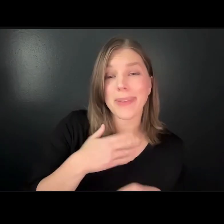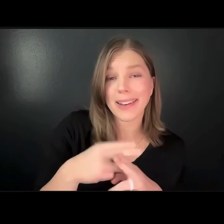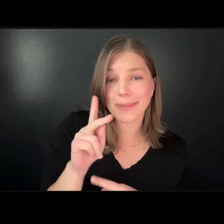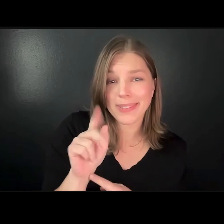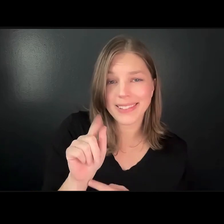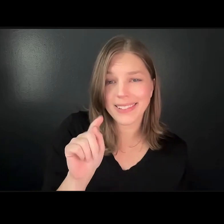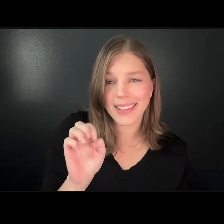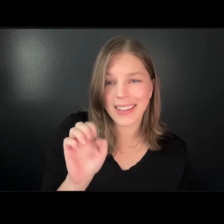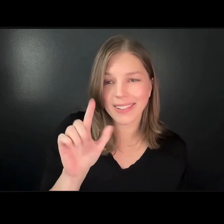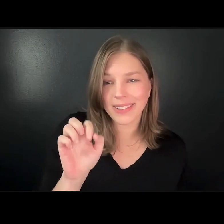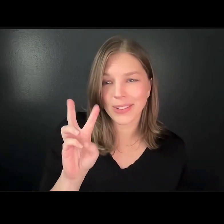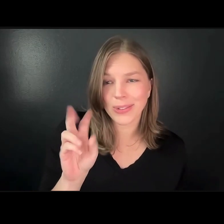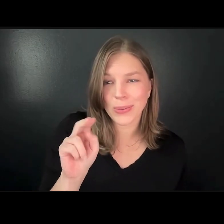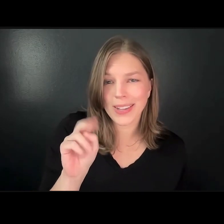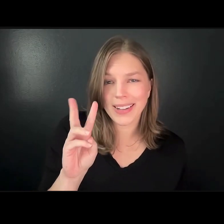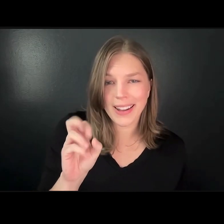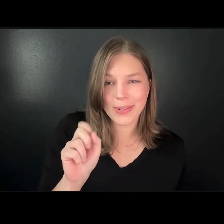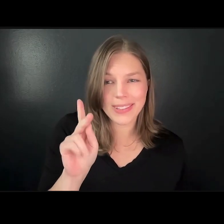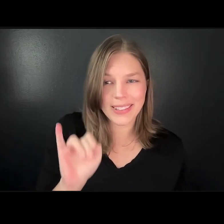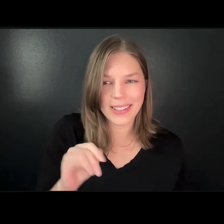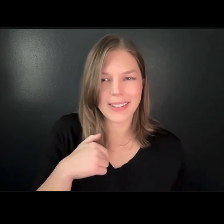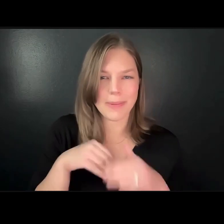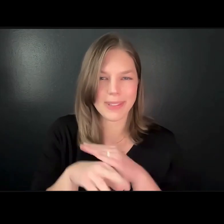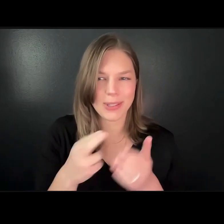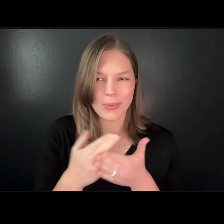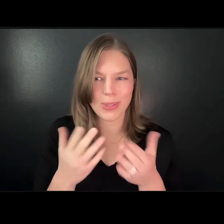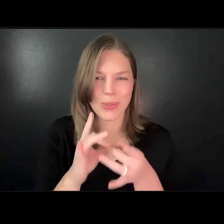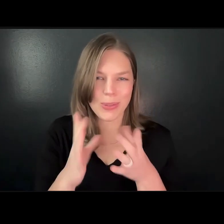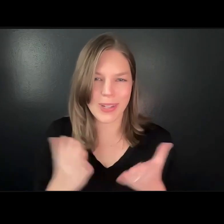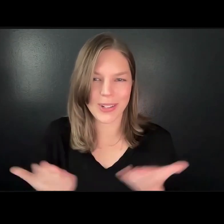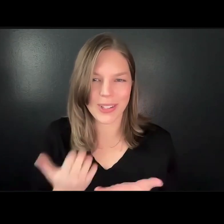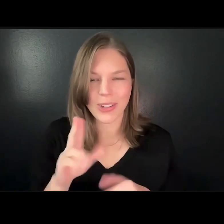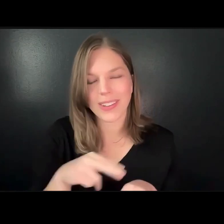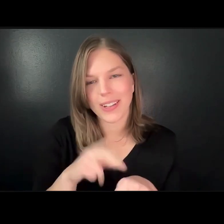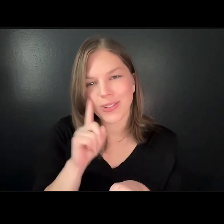My name is Kate Lewandowski, and I am the Accessibility Resource